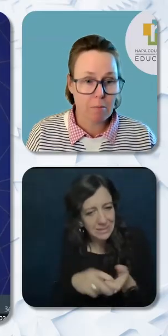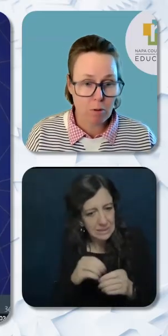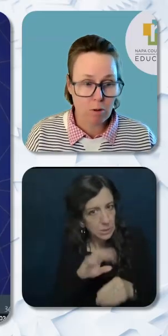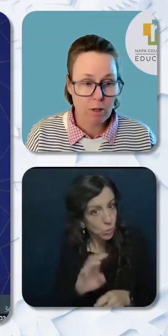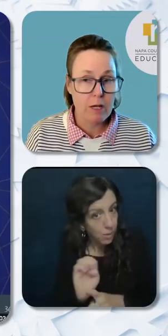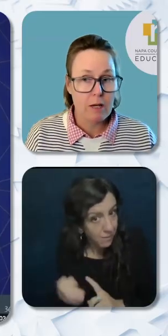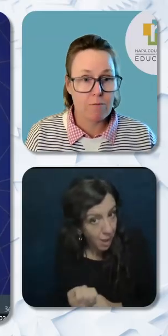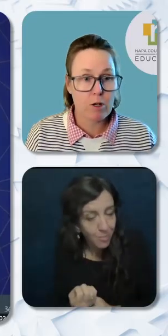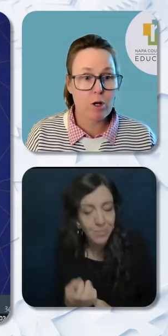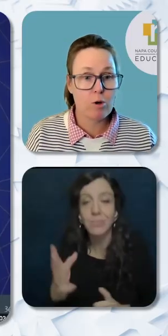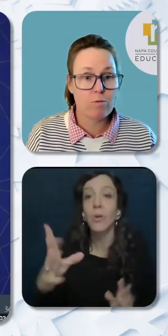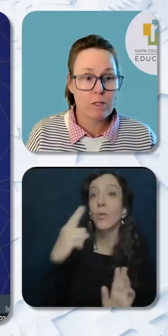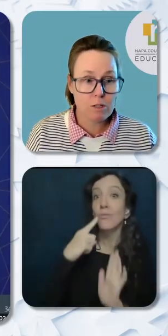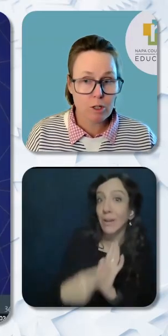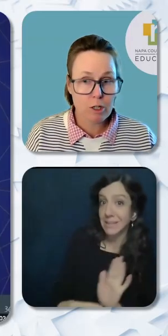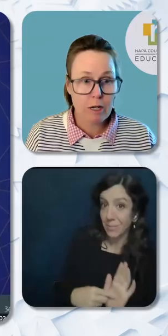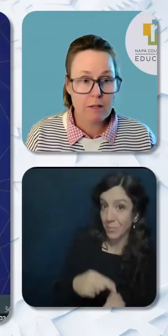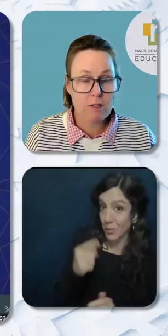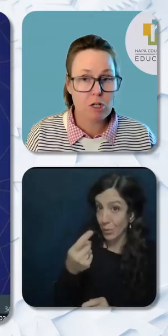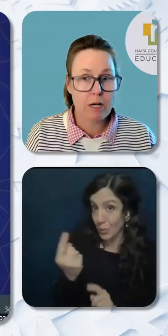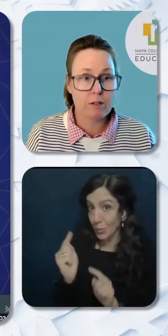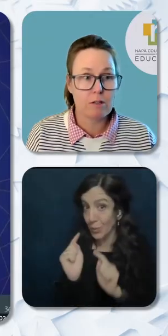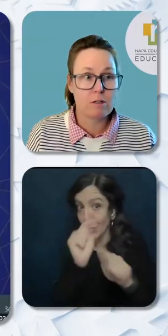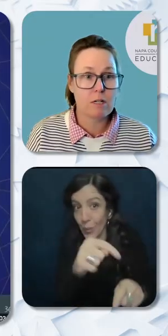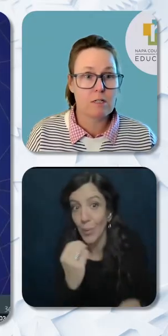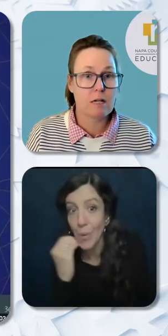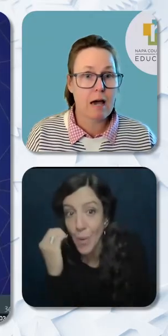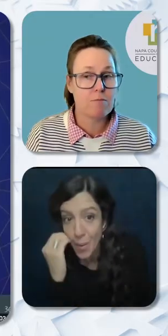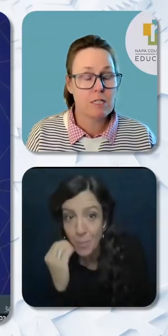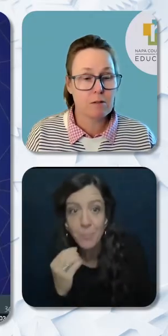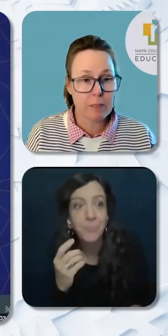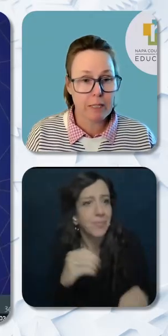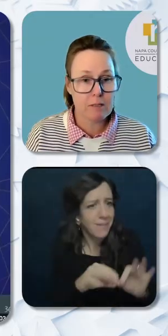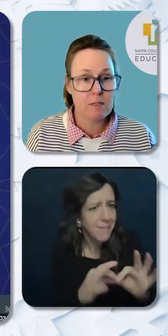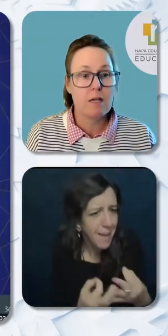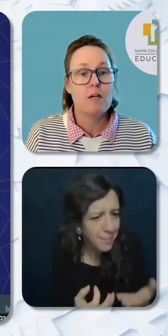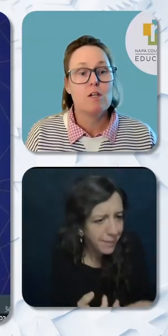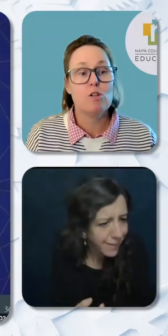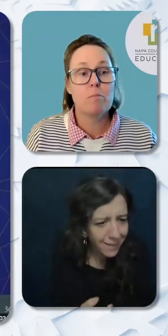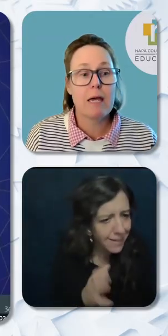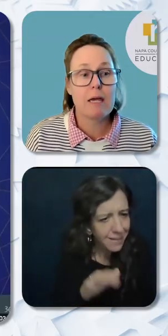for example, if you're a home visitor and the child doesn't have siblings,